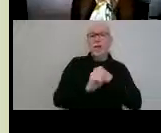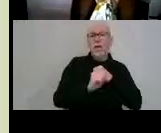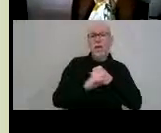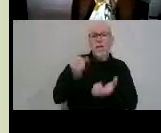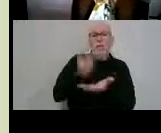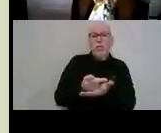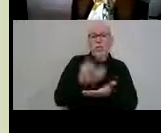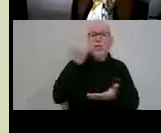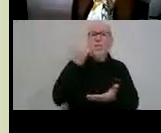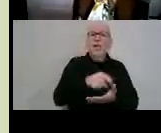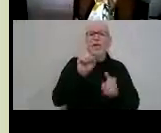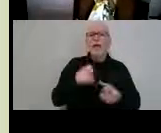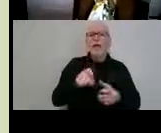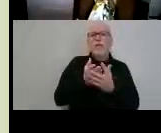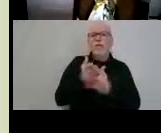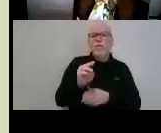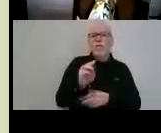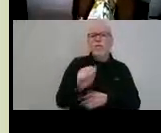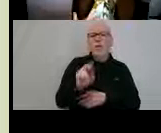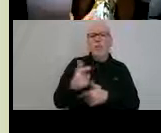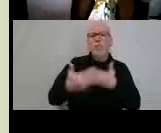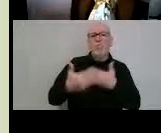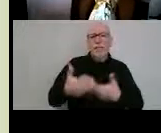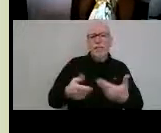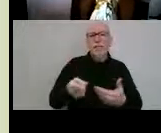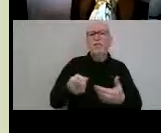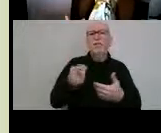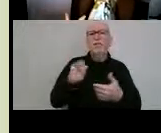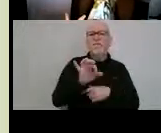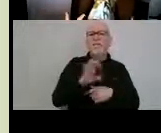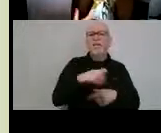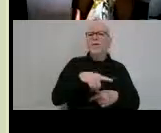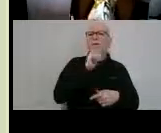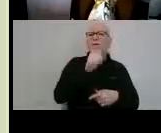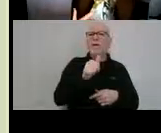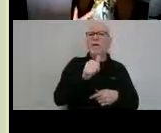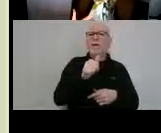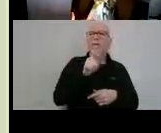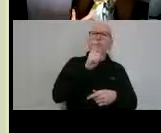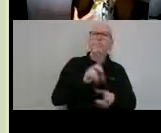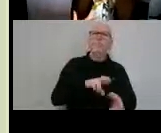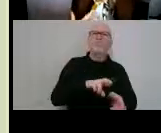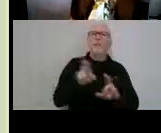because they have to go through a manual process that Facebook just isn't quite ready to handle